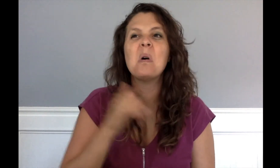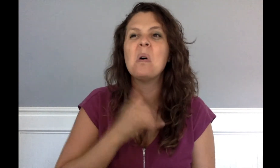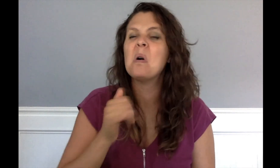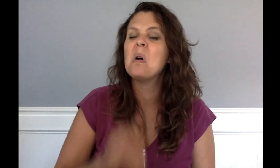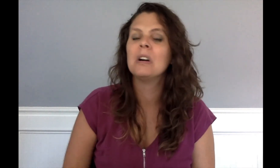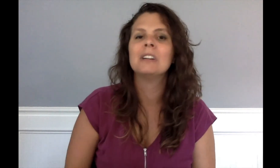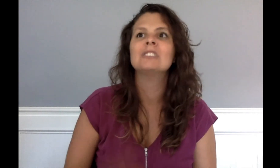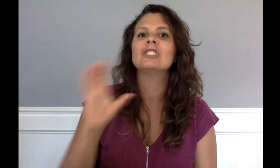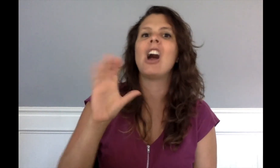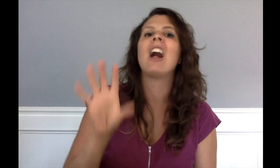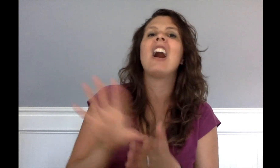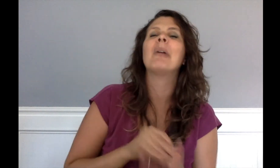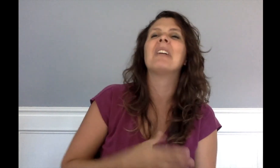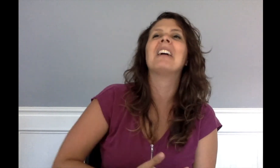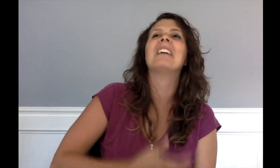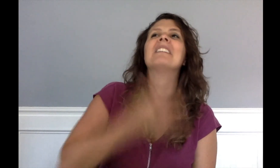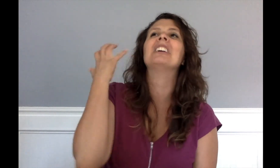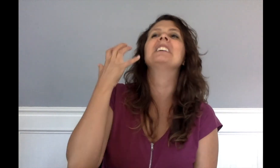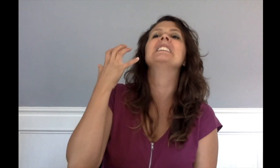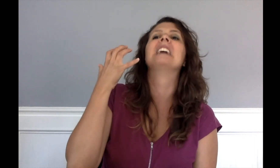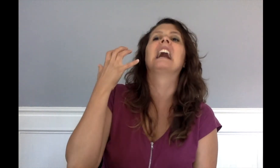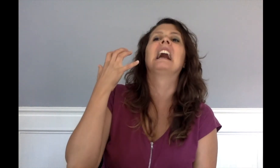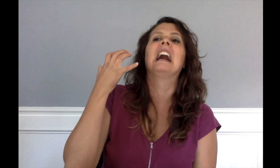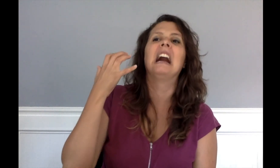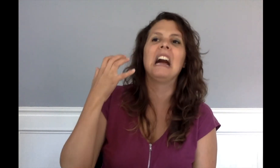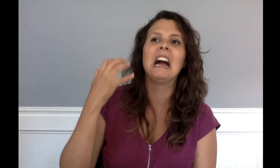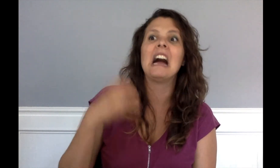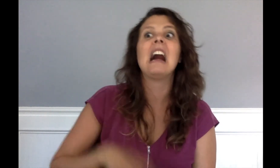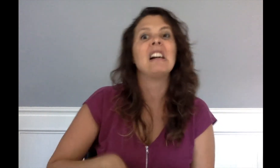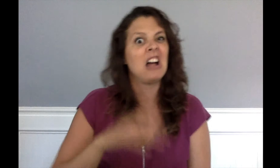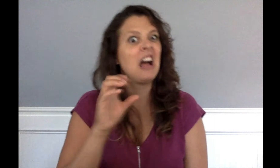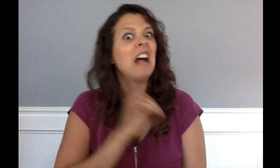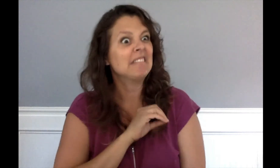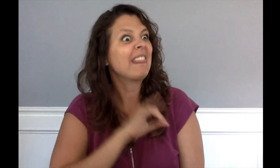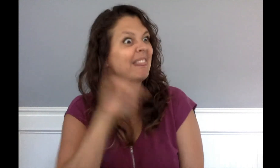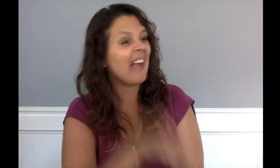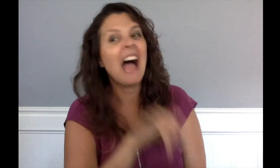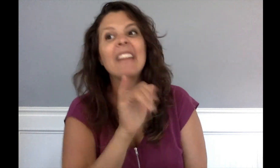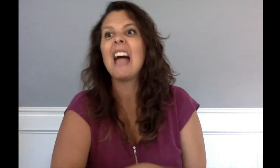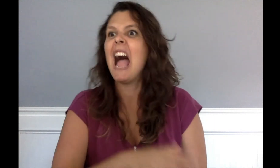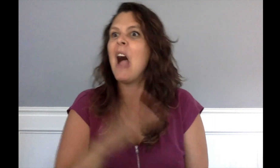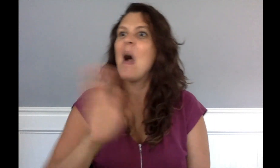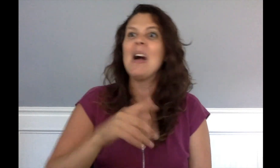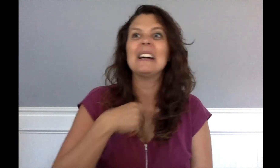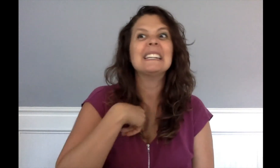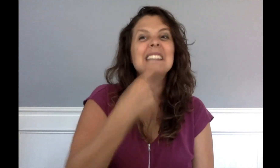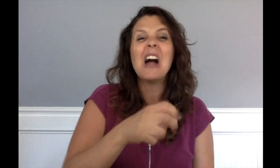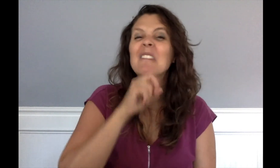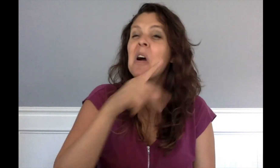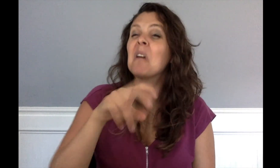Oliver made this sign for 'Furious.' Charlie copied the sign. "That!" Oliver signed. "That is what I am telling